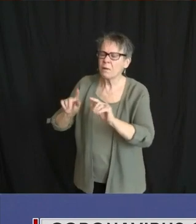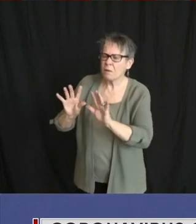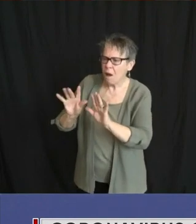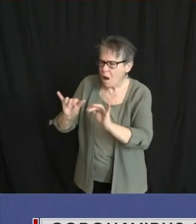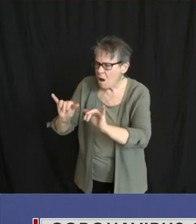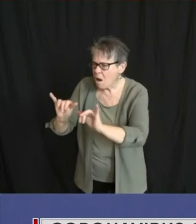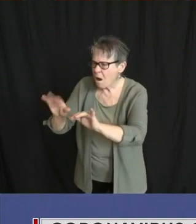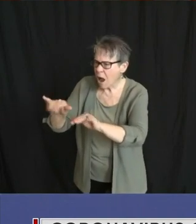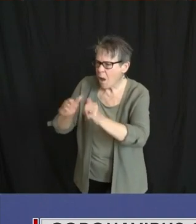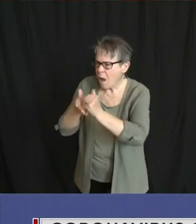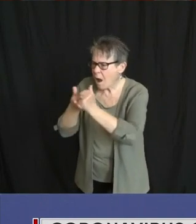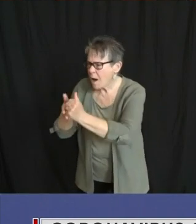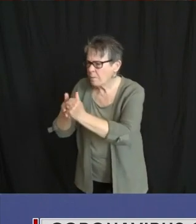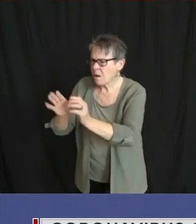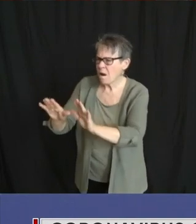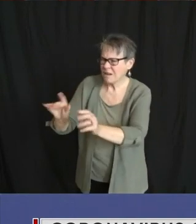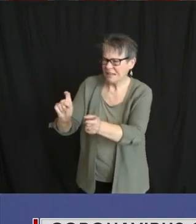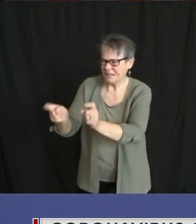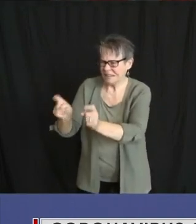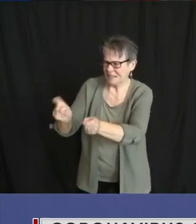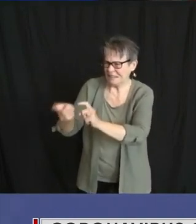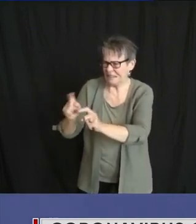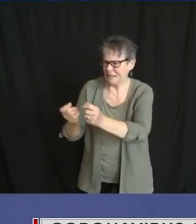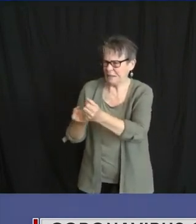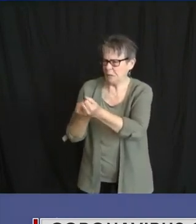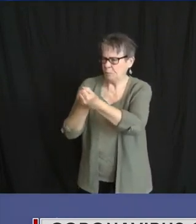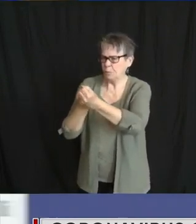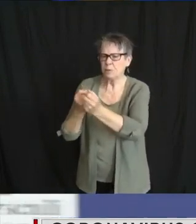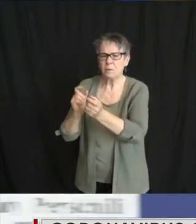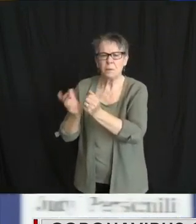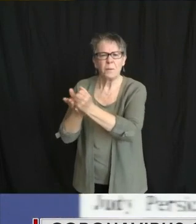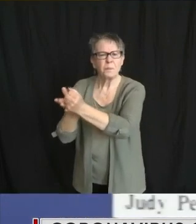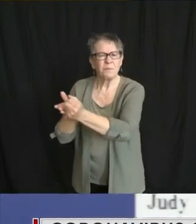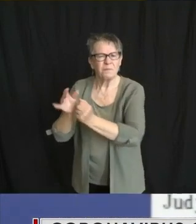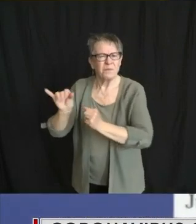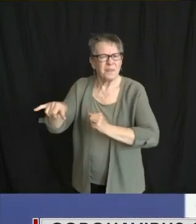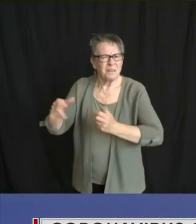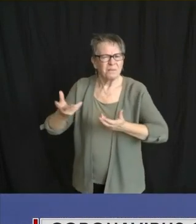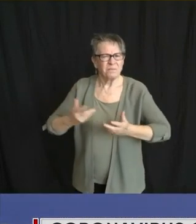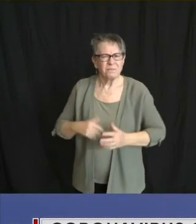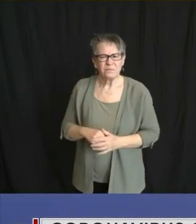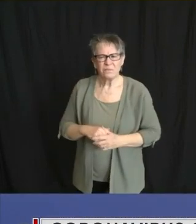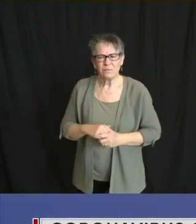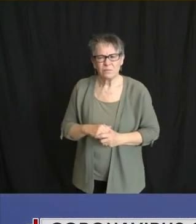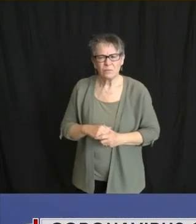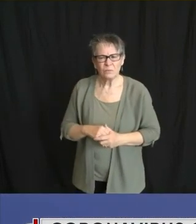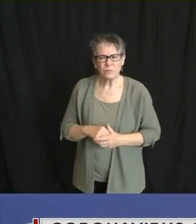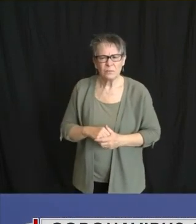MANAGEMENT AS WELL AS PLUS UP THE STAFFING IN PARAMUS.